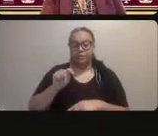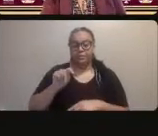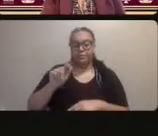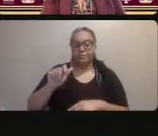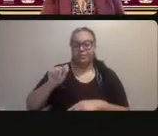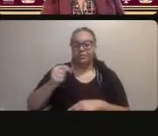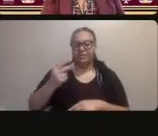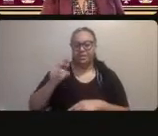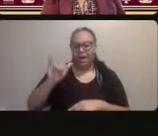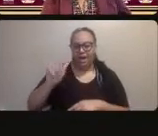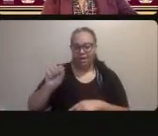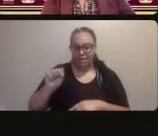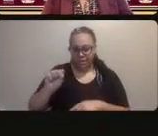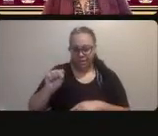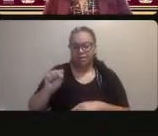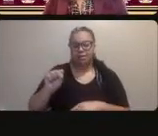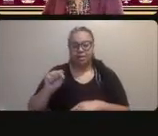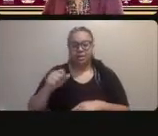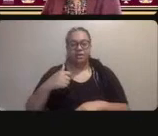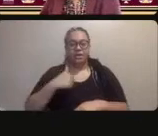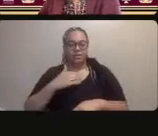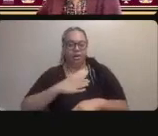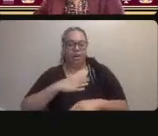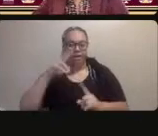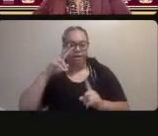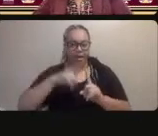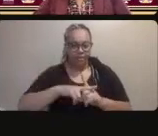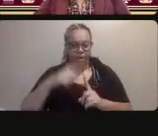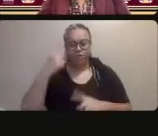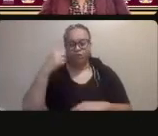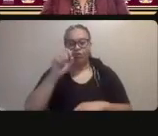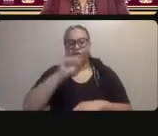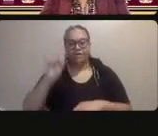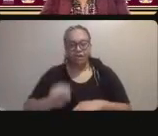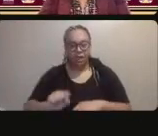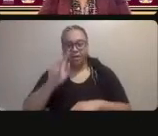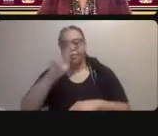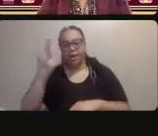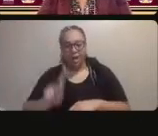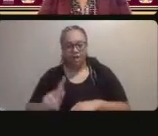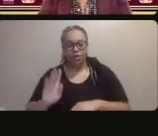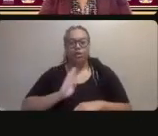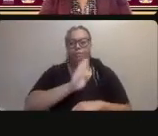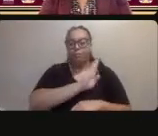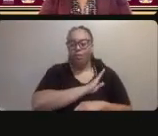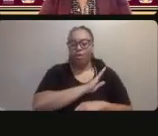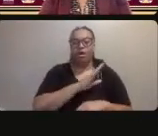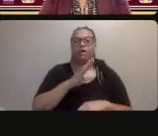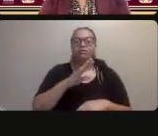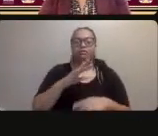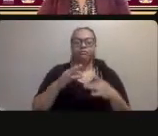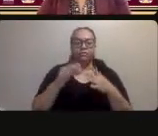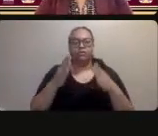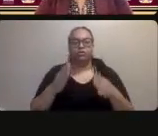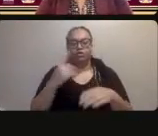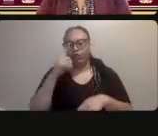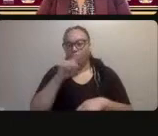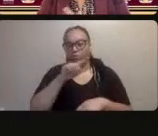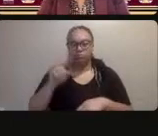OH , THIS.